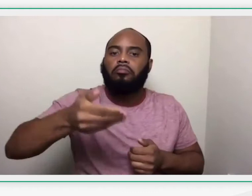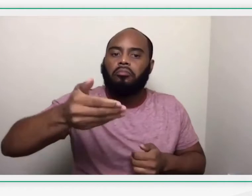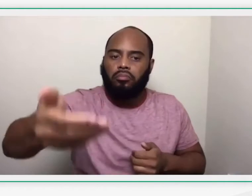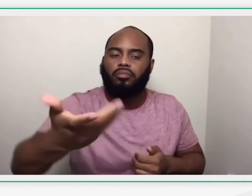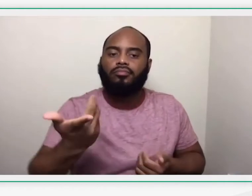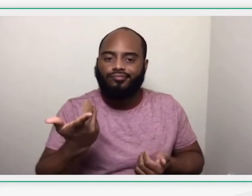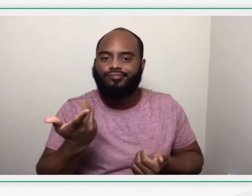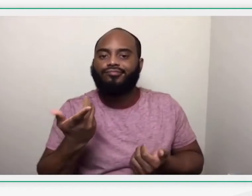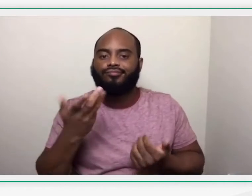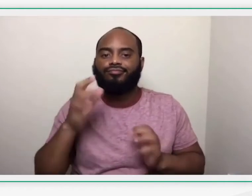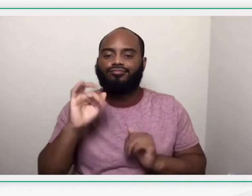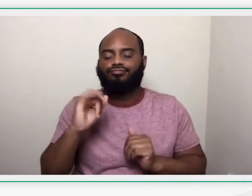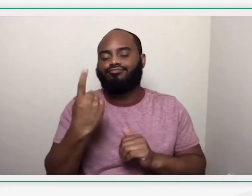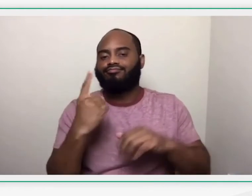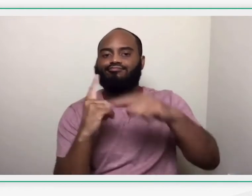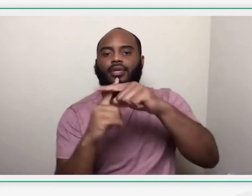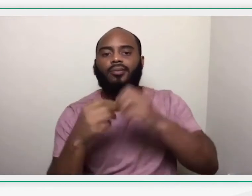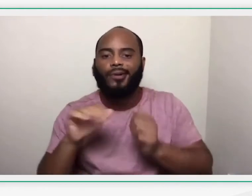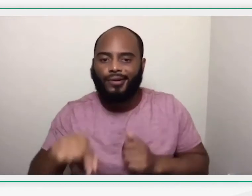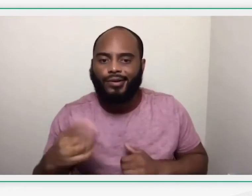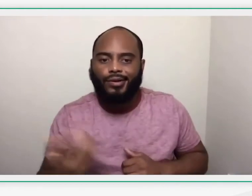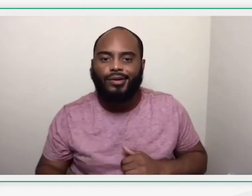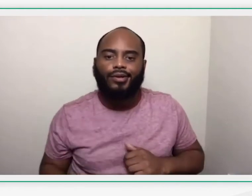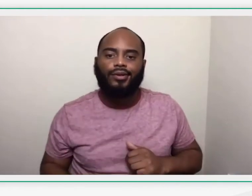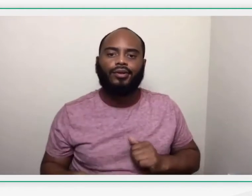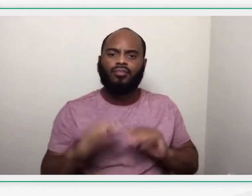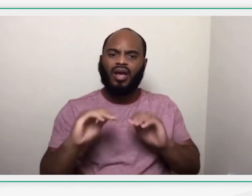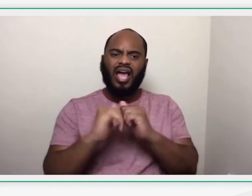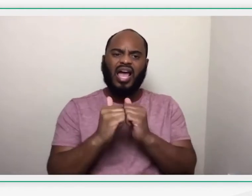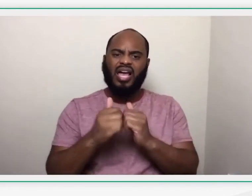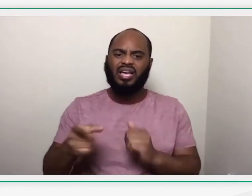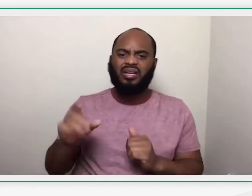and have them done, and then you move along and make payments to pay that back.